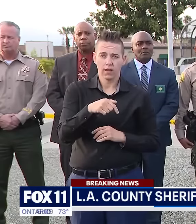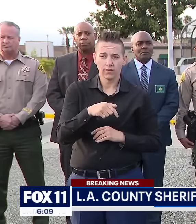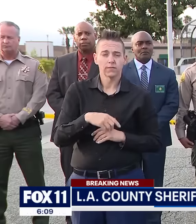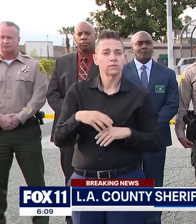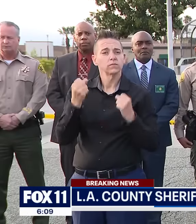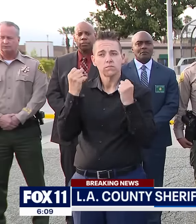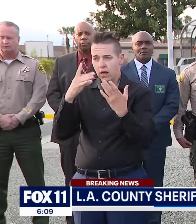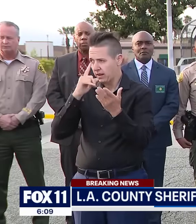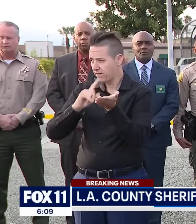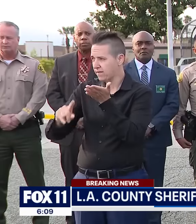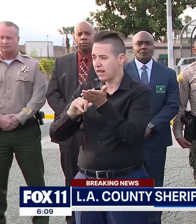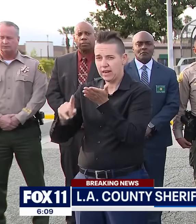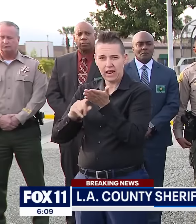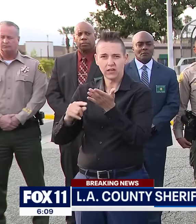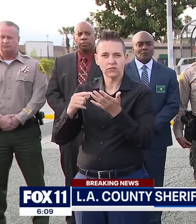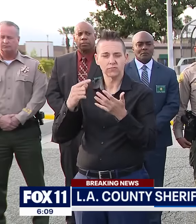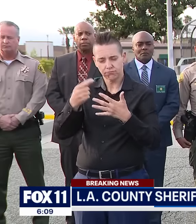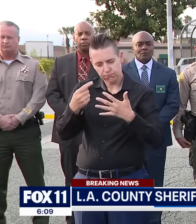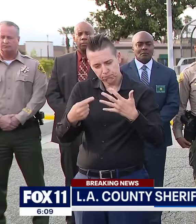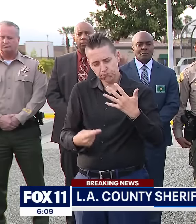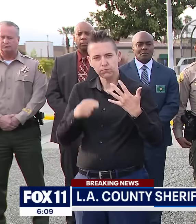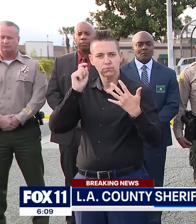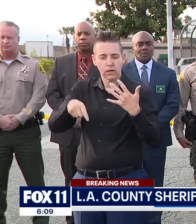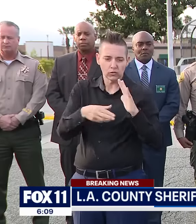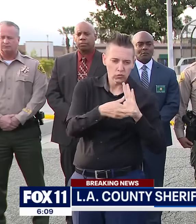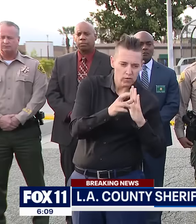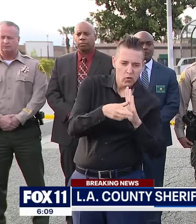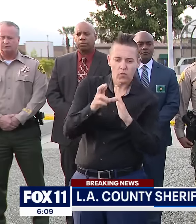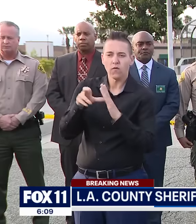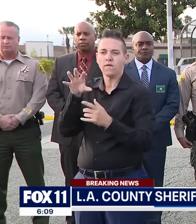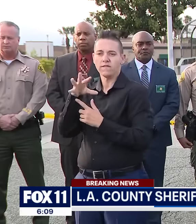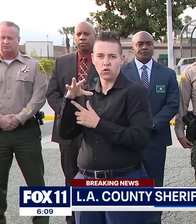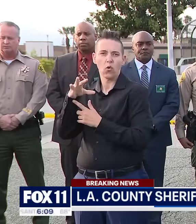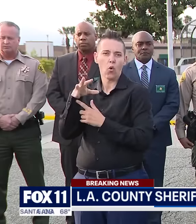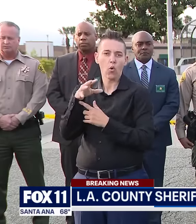there any video, as you see, resources from the West Covina